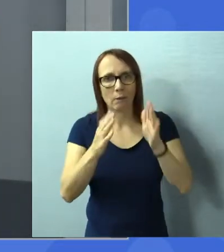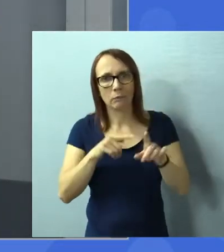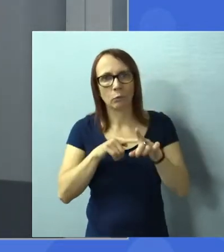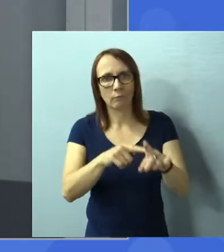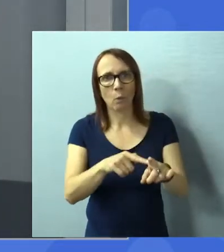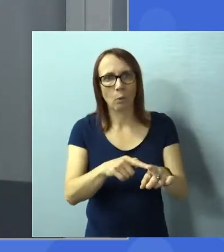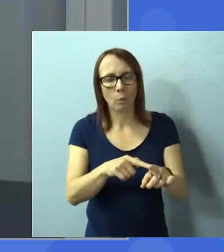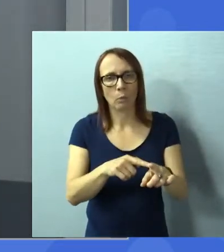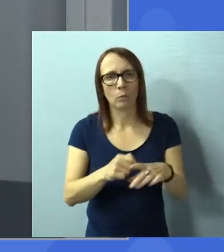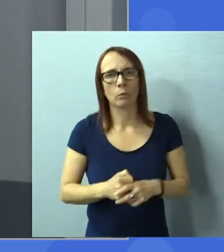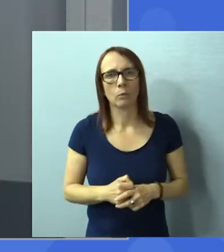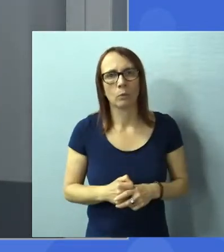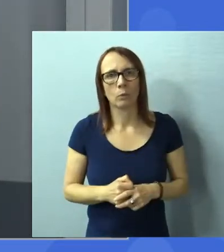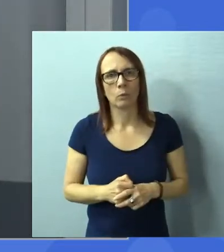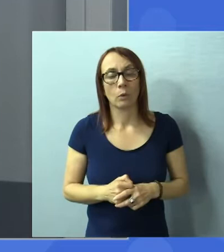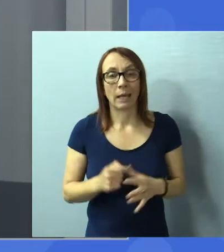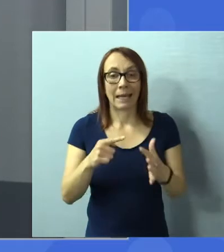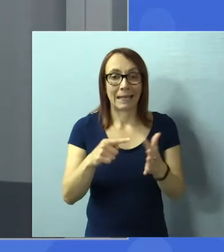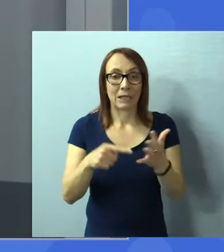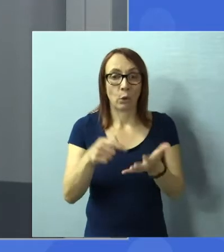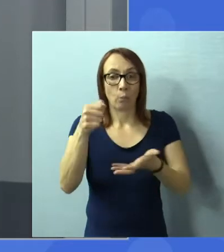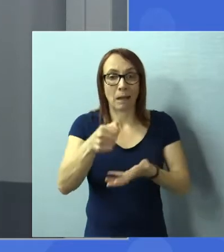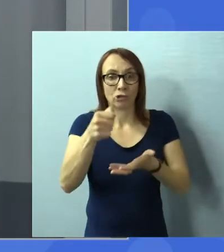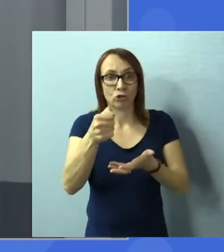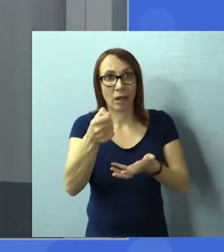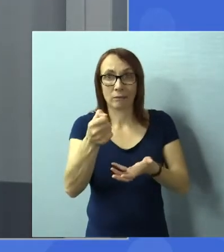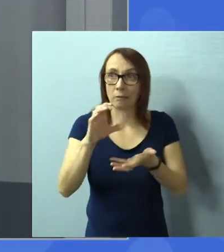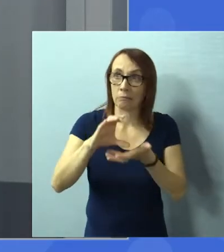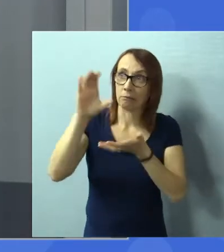we'll continue to contribute to the EU budget to December and so for you that